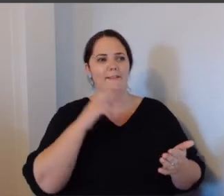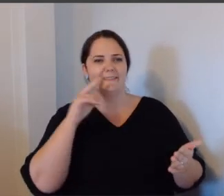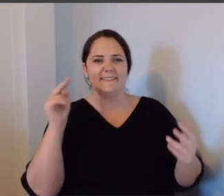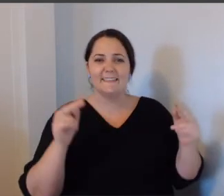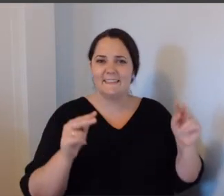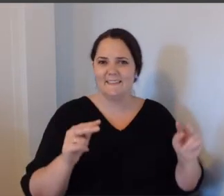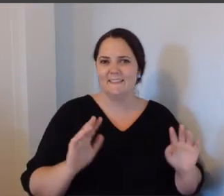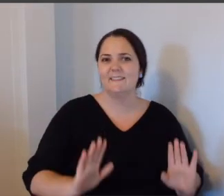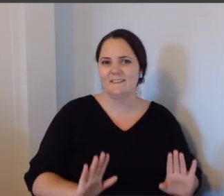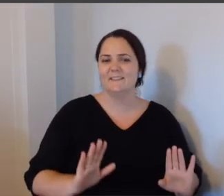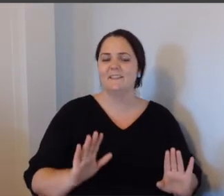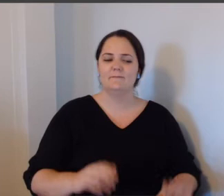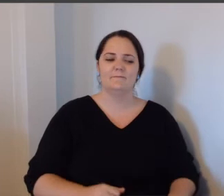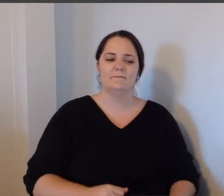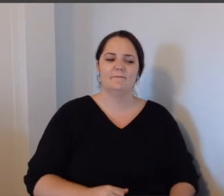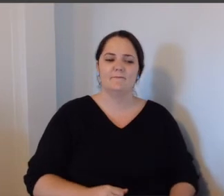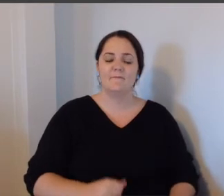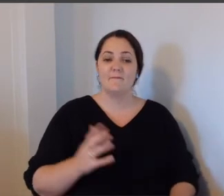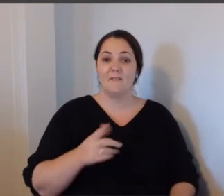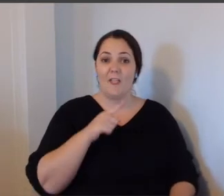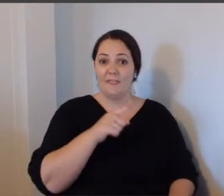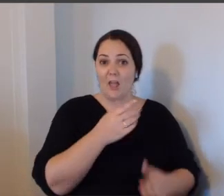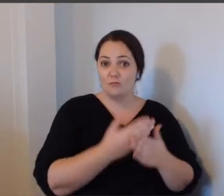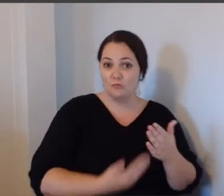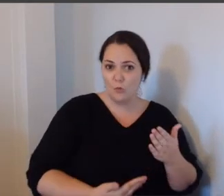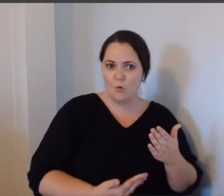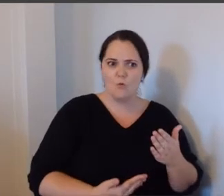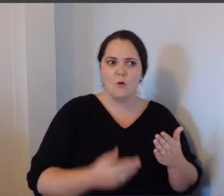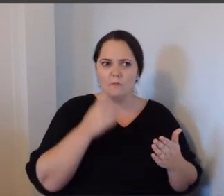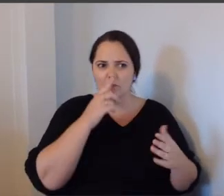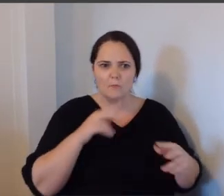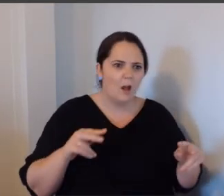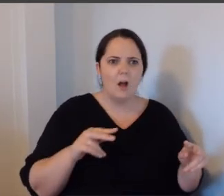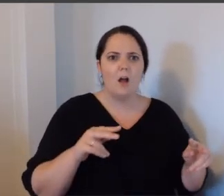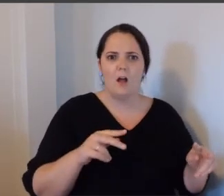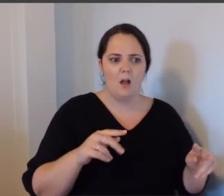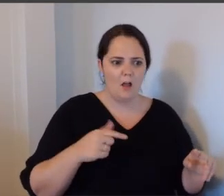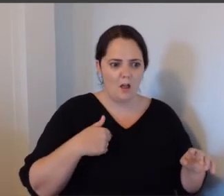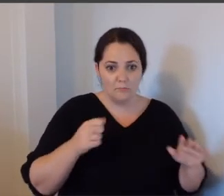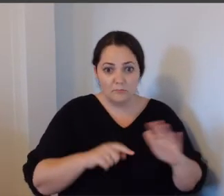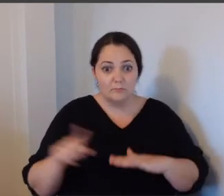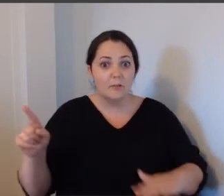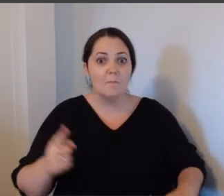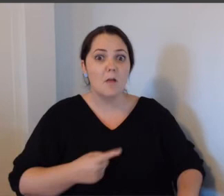scholars and poets and was taken up by artists quite enthusiastically. Despite having short stints